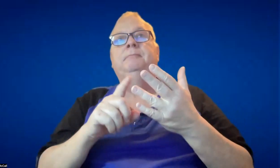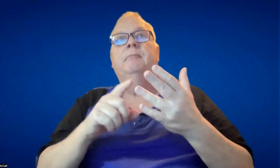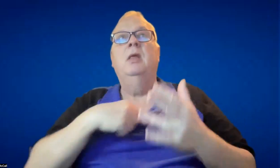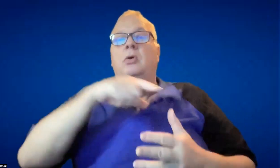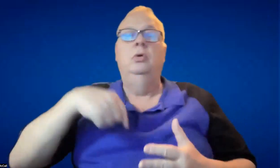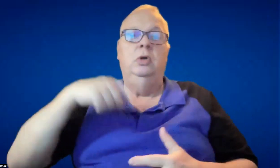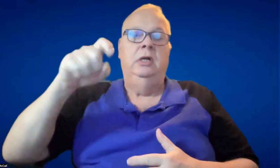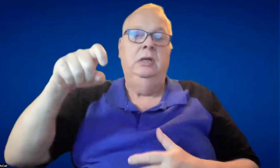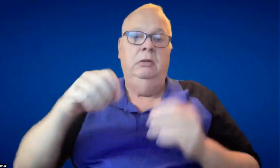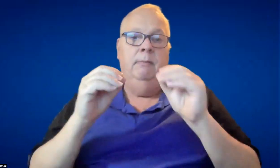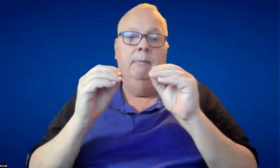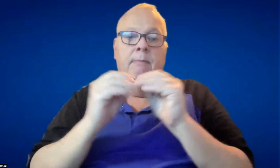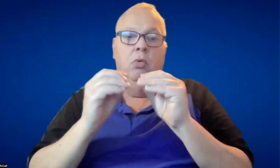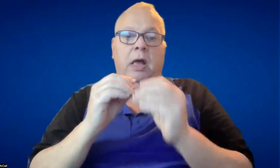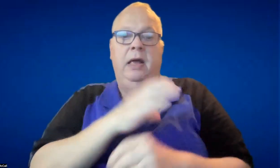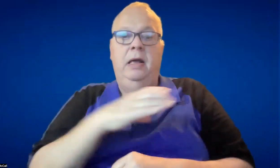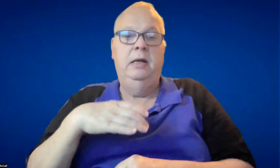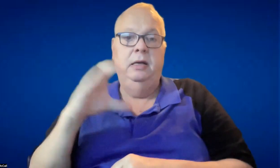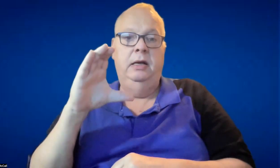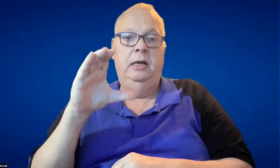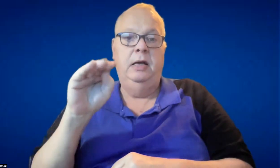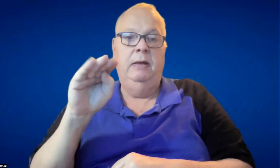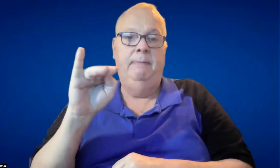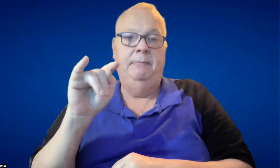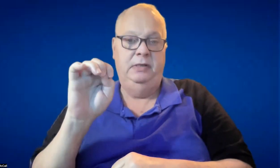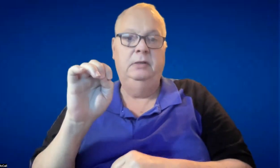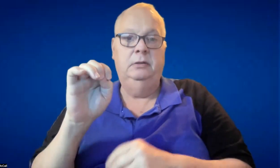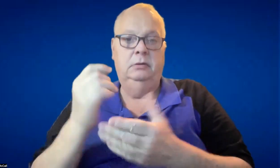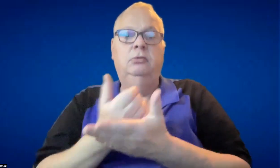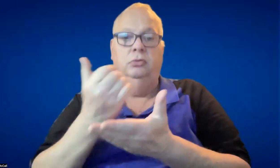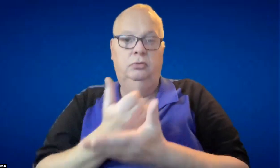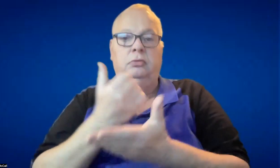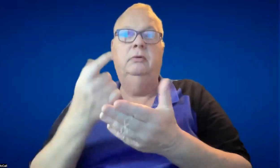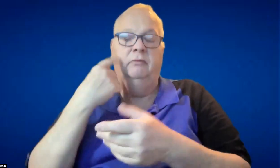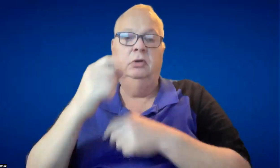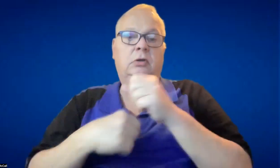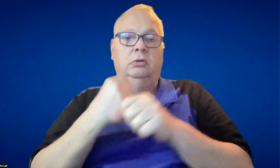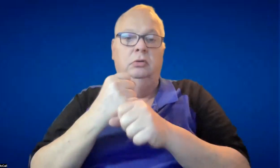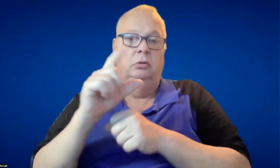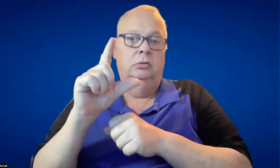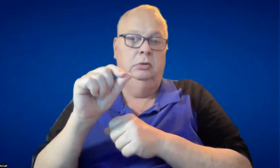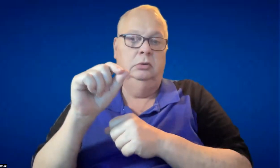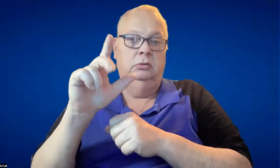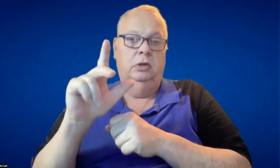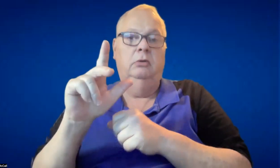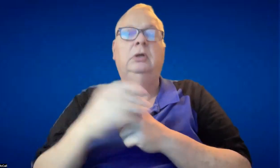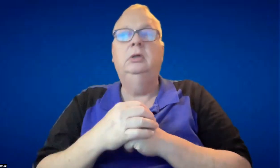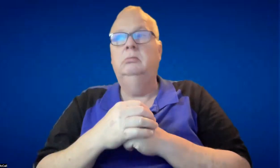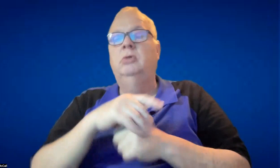We also need more members for the committee for the new year in 2023.